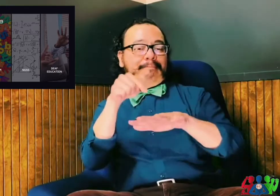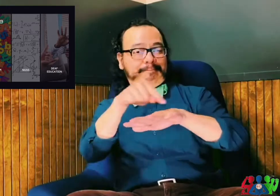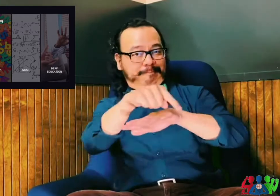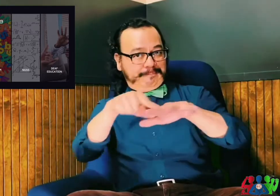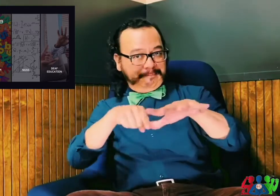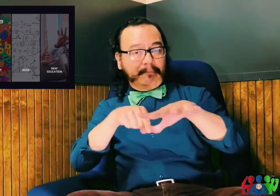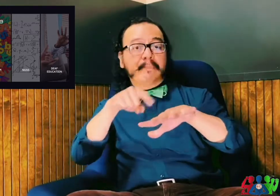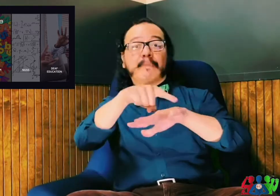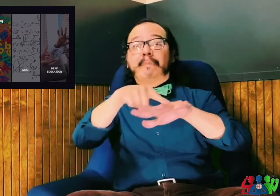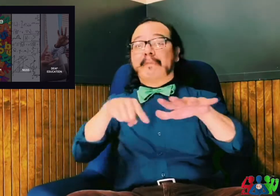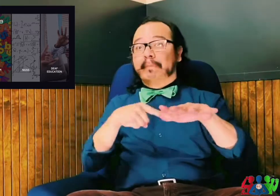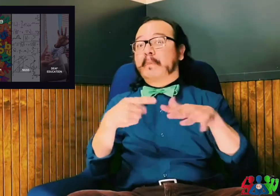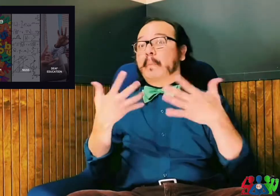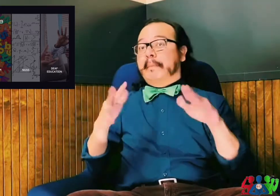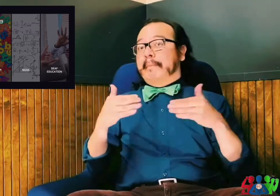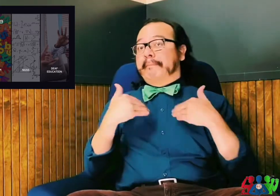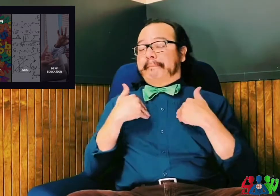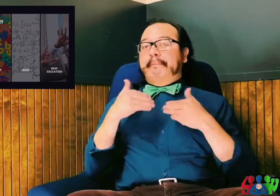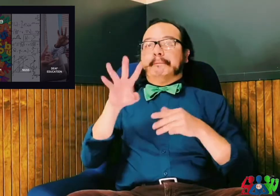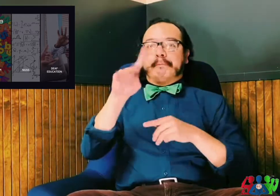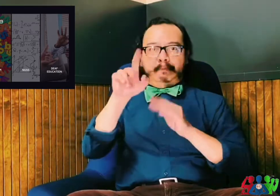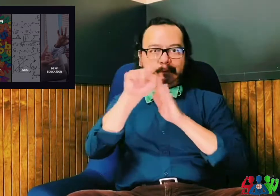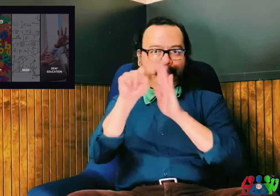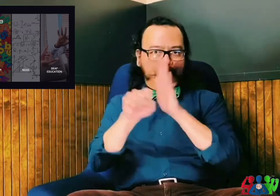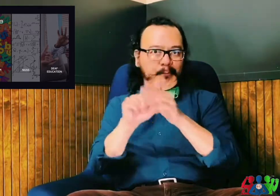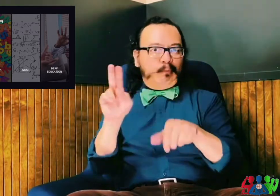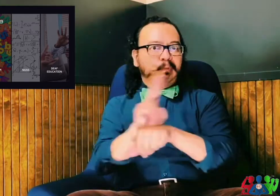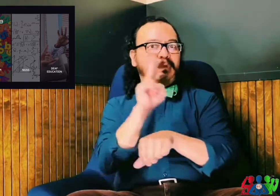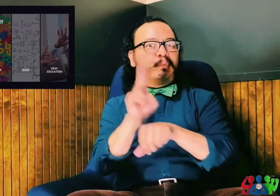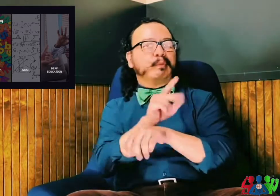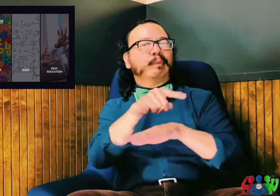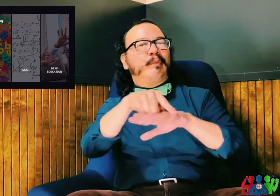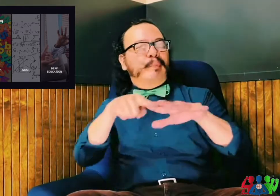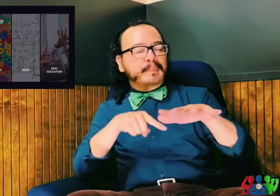There are 41 states that have adopted the Common Core State Standards for Mathematics,